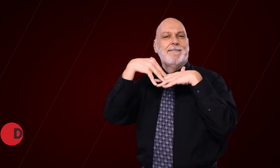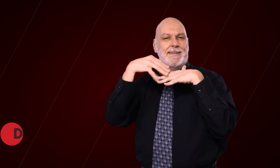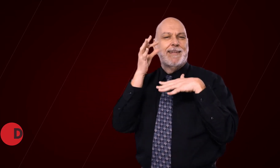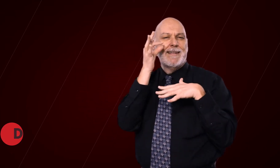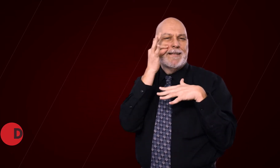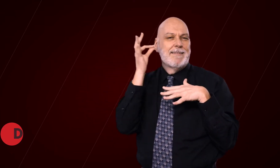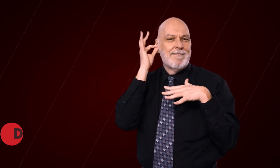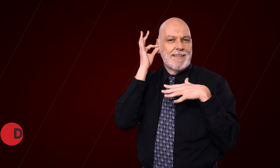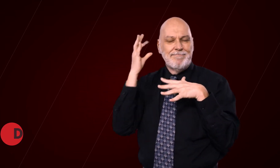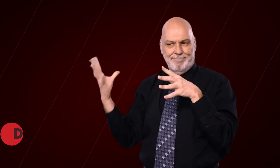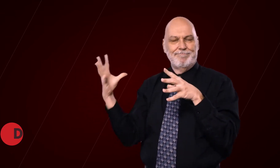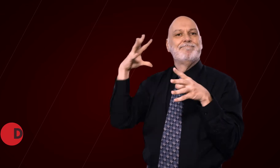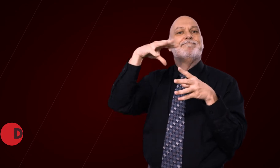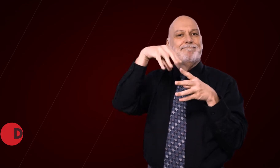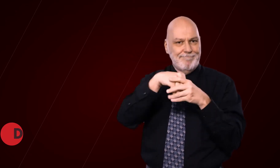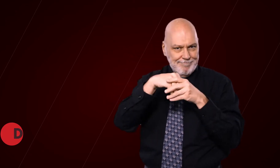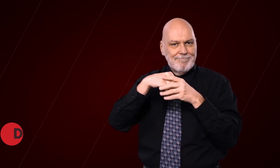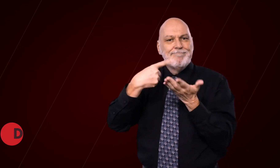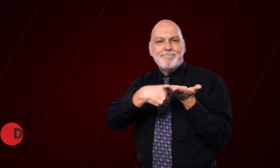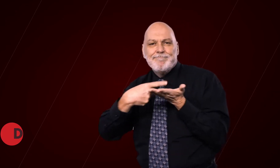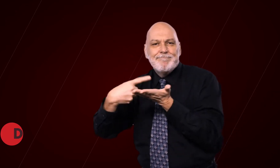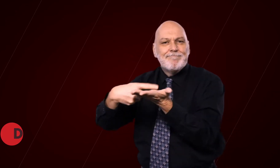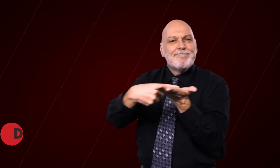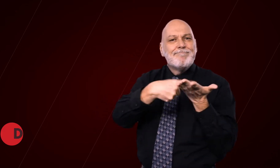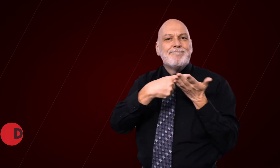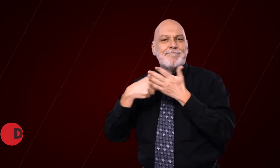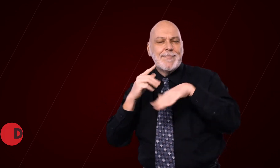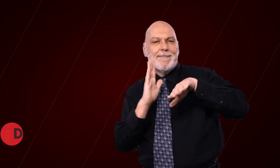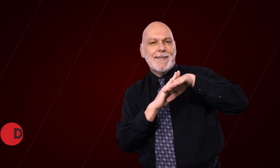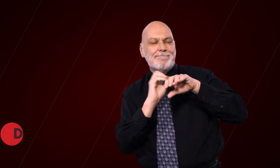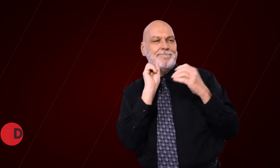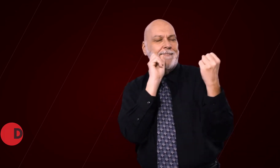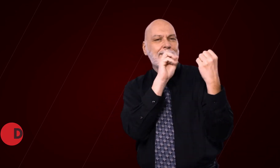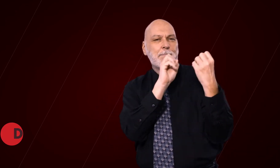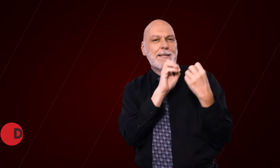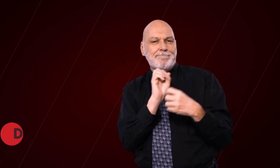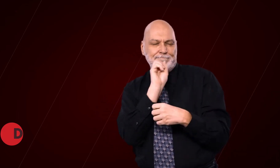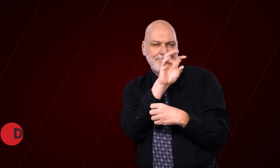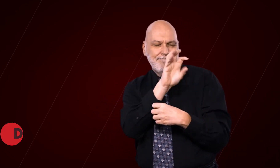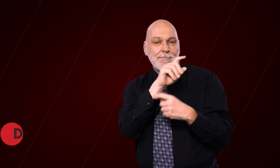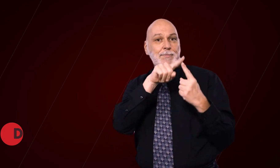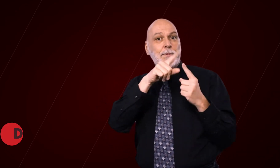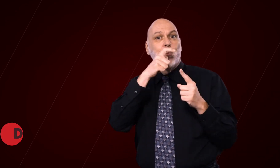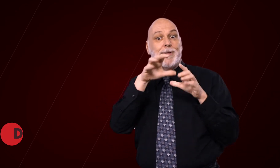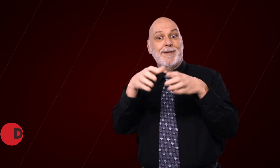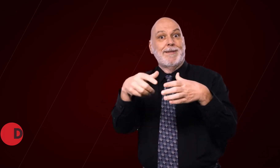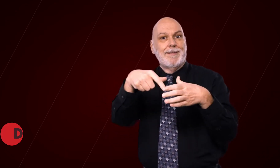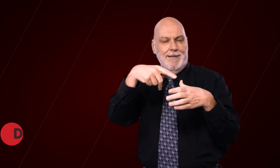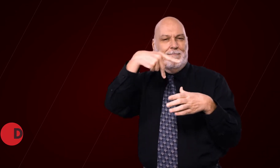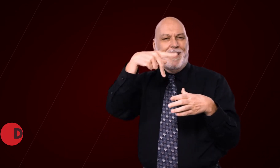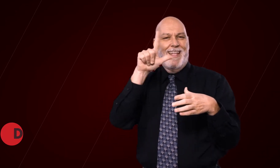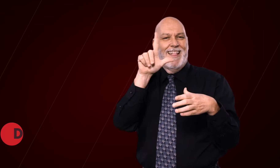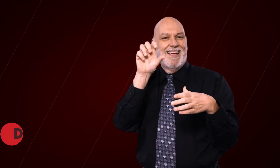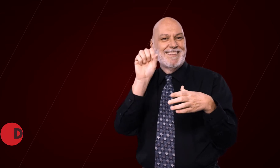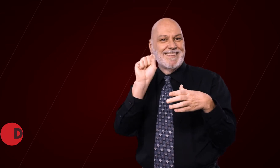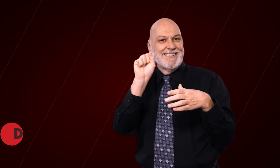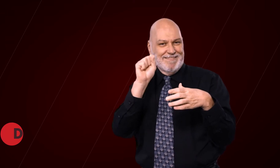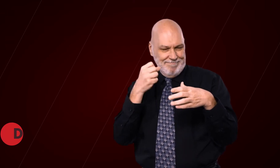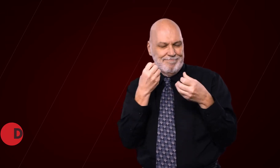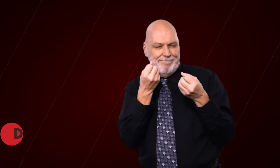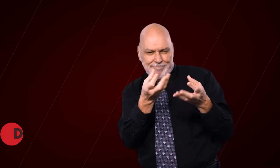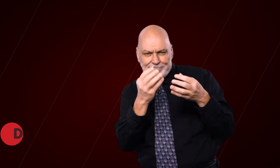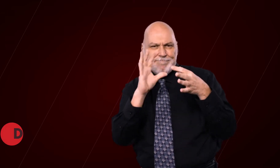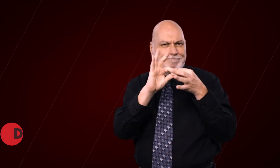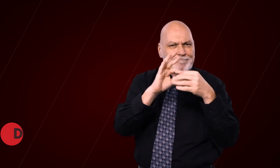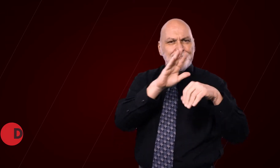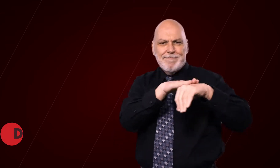community provides advice on services provided by PLS.